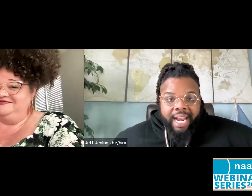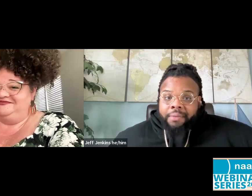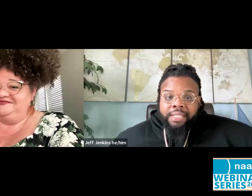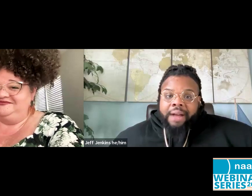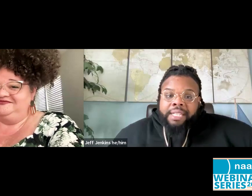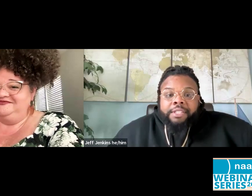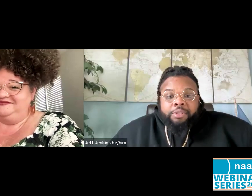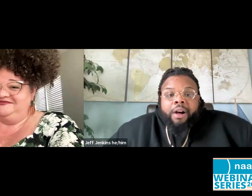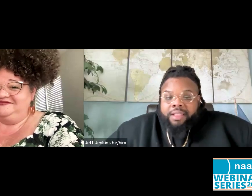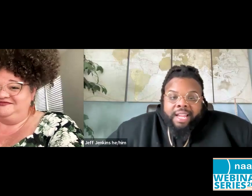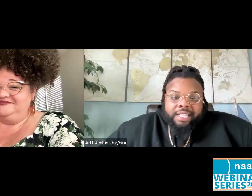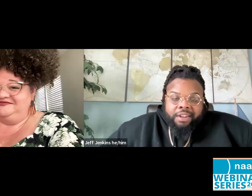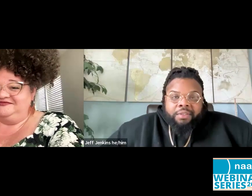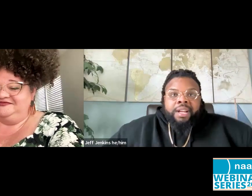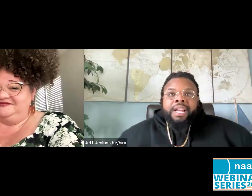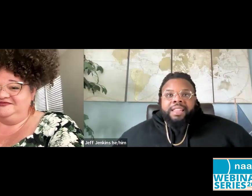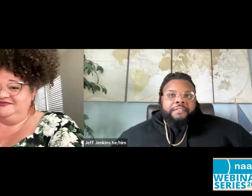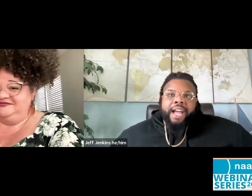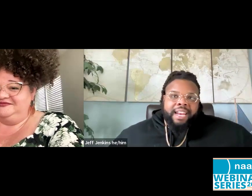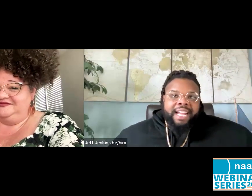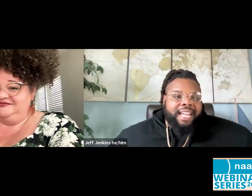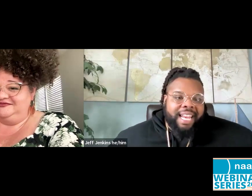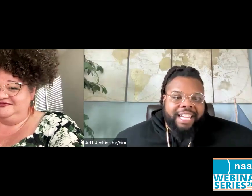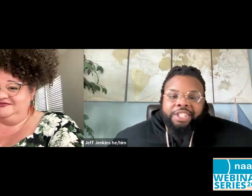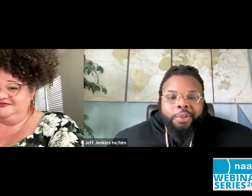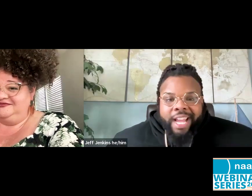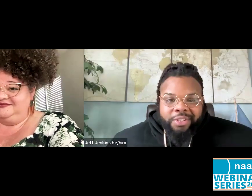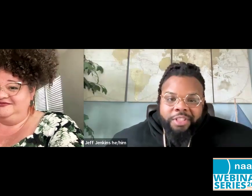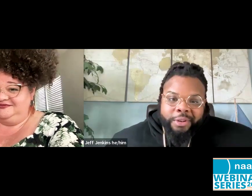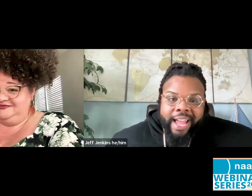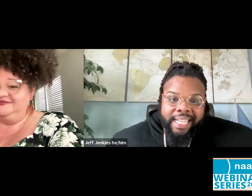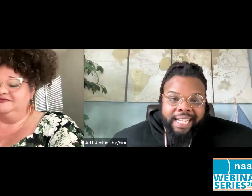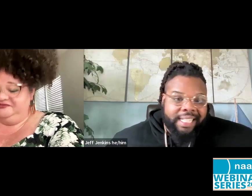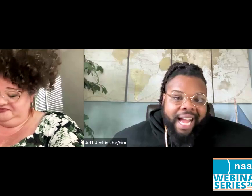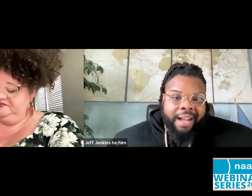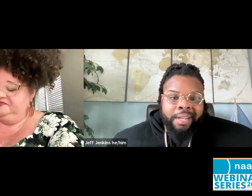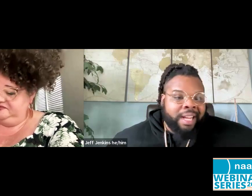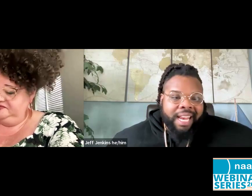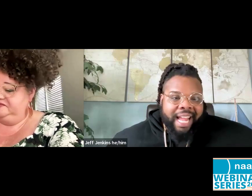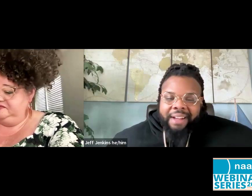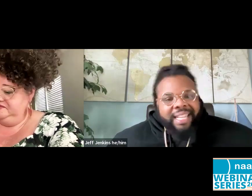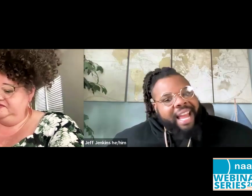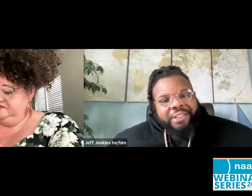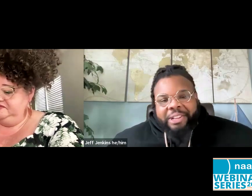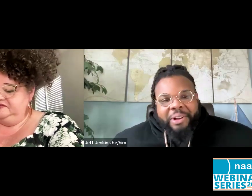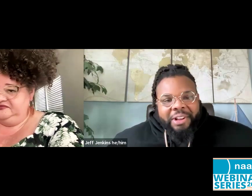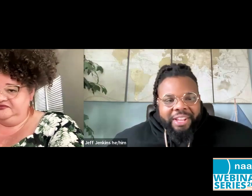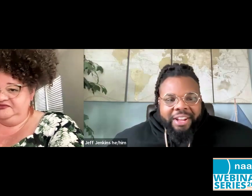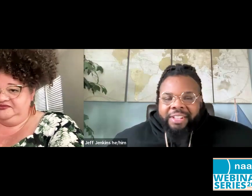And I was I was even smaller then. So the fact that I could get like a2x or a3x at the time, like I was like, Hey, what's going on? You know?